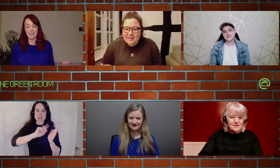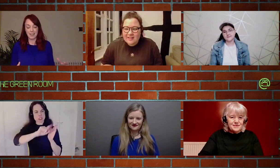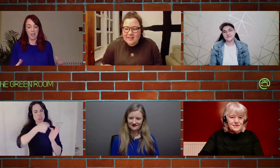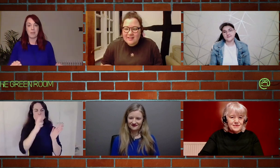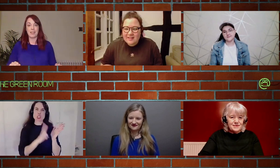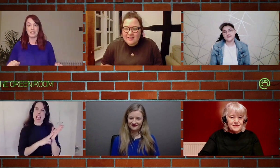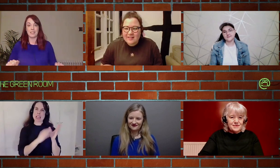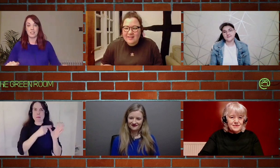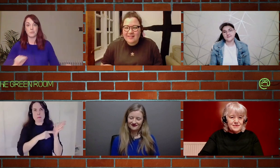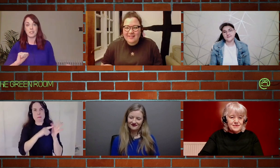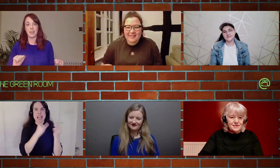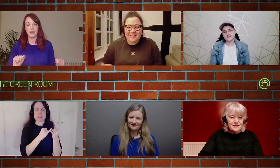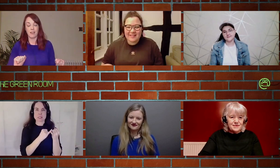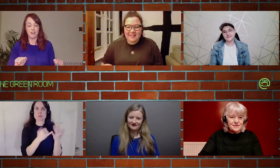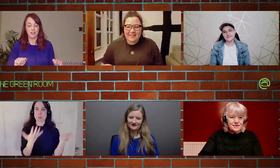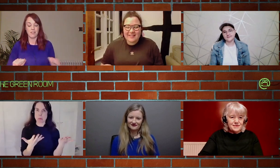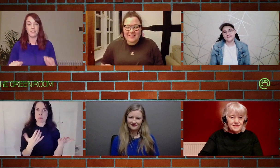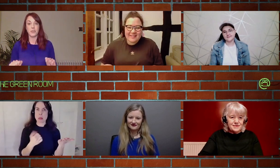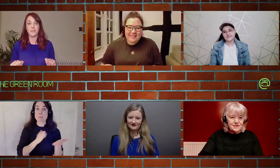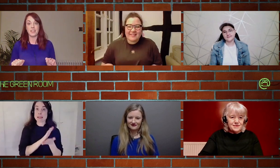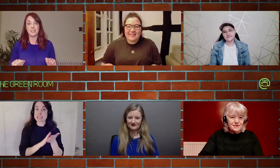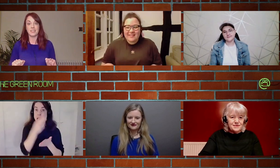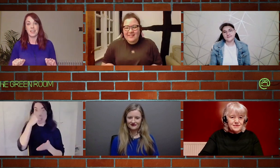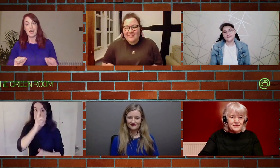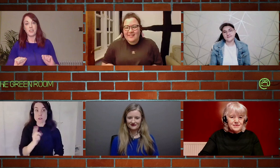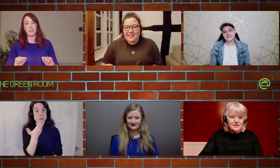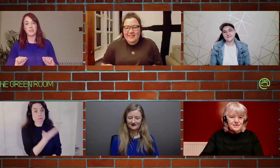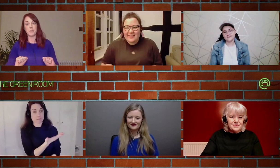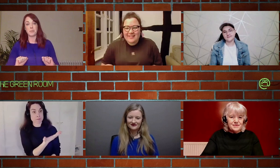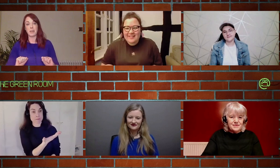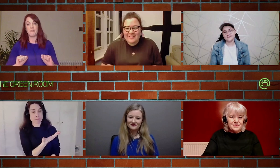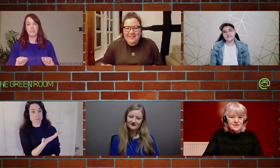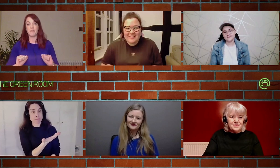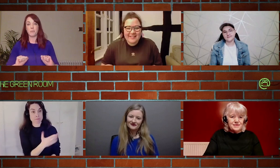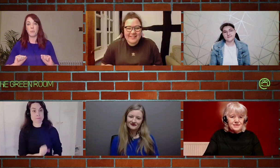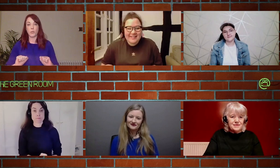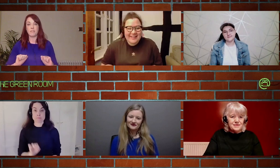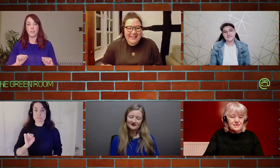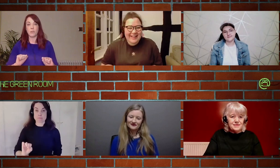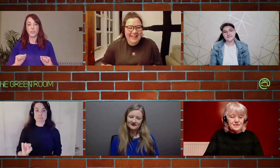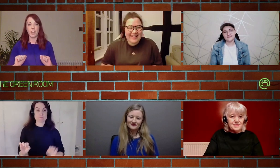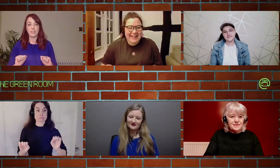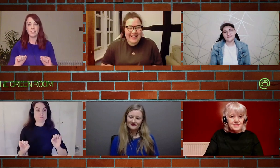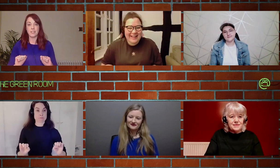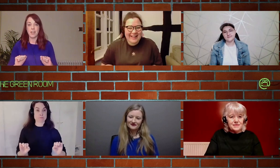name is like this - so we take our two fists and you can put them kind of in front of your body, in front of your chest